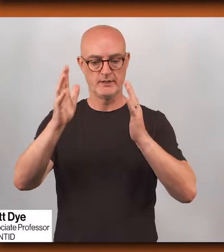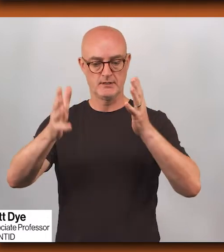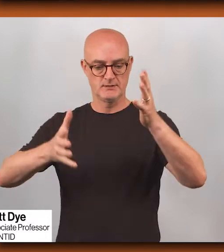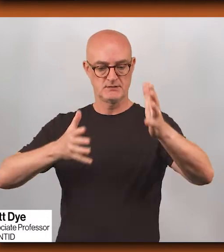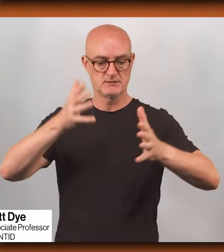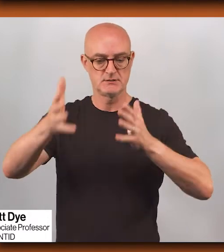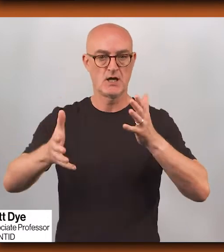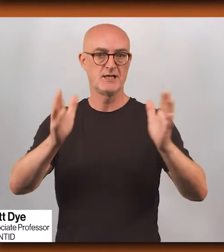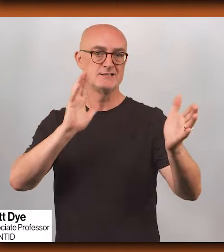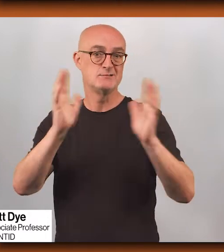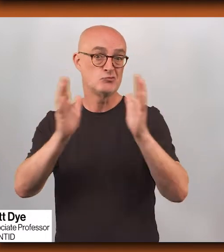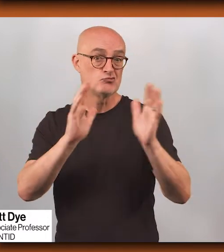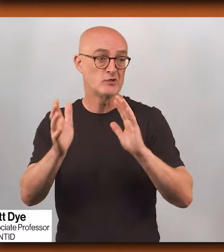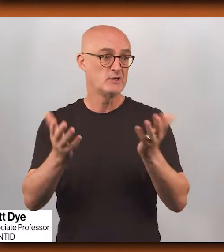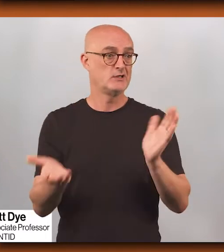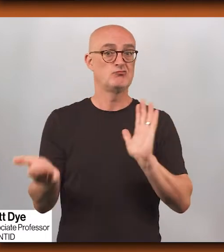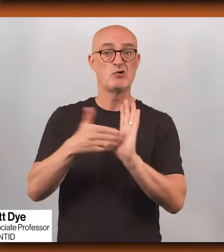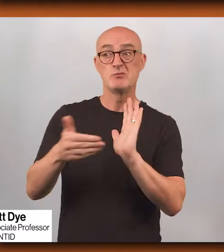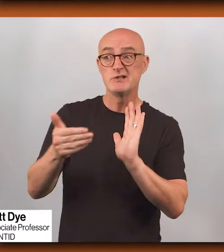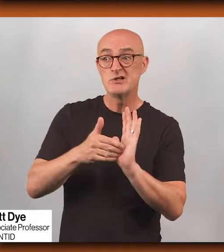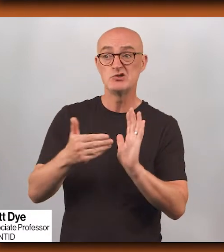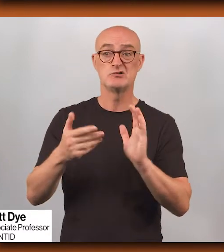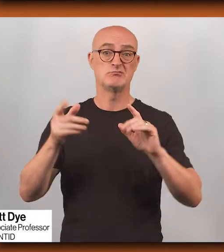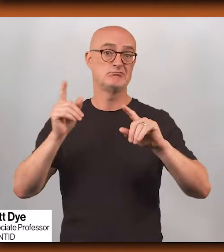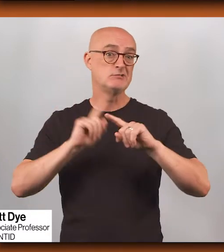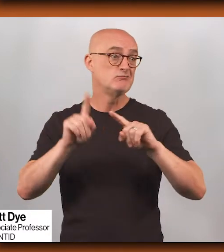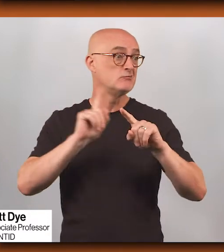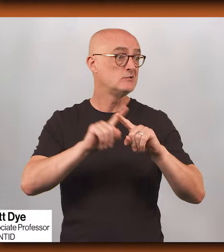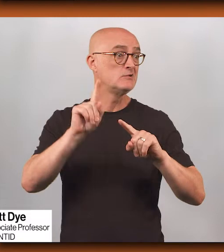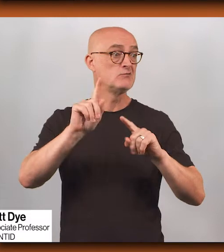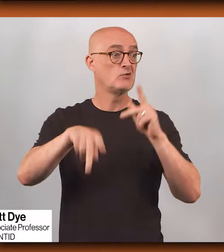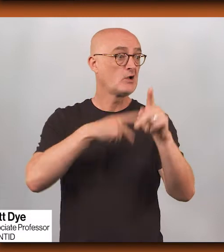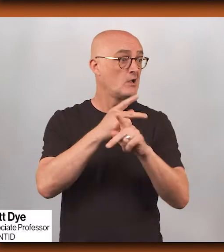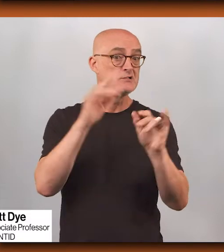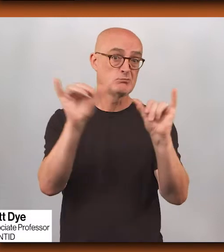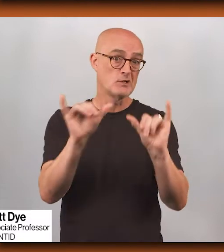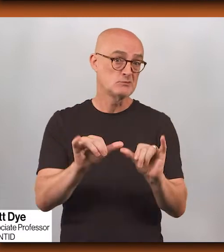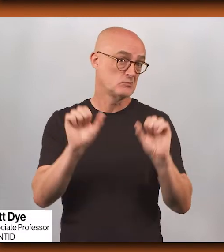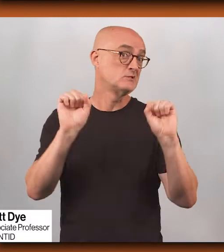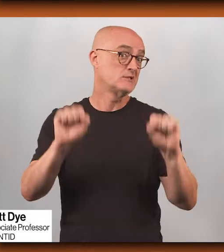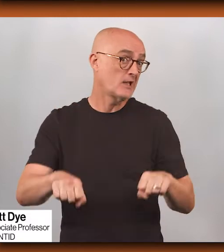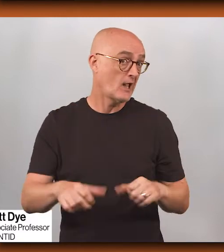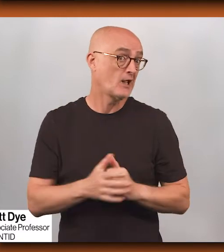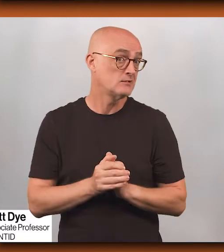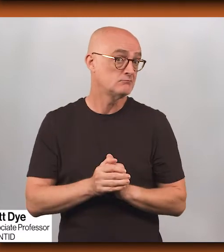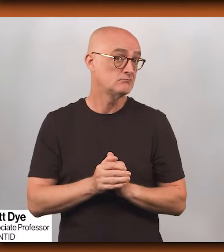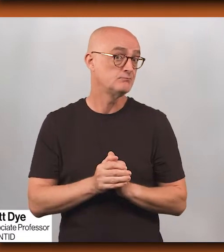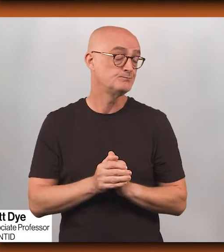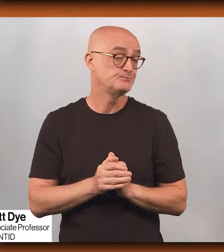production time in specified zones, and also range in motion, so here, we can look at an example